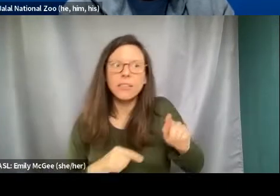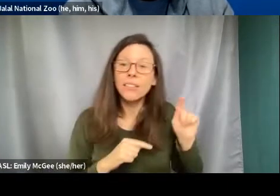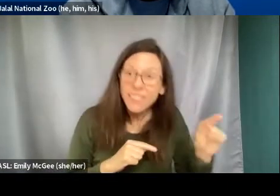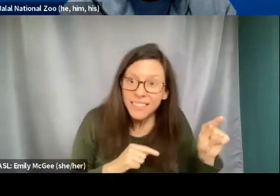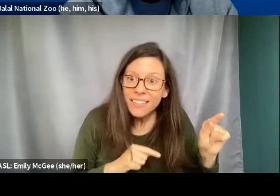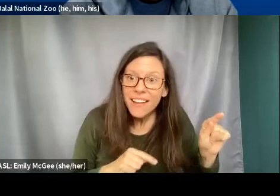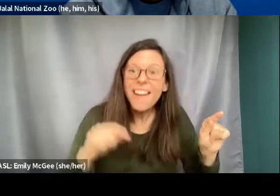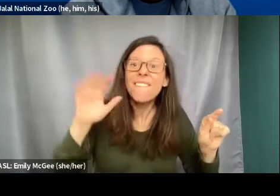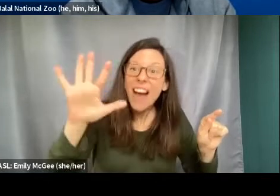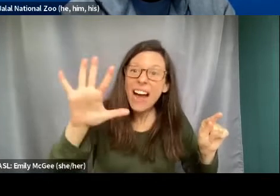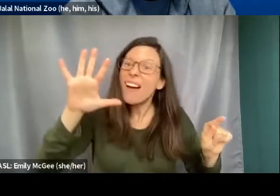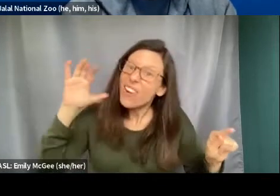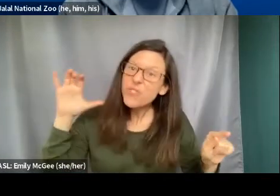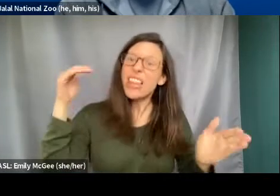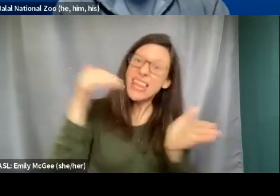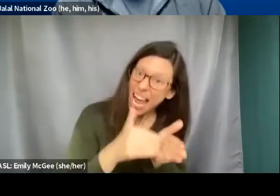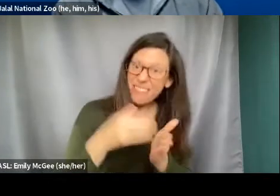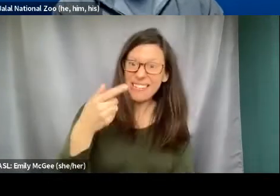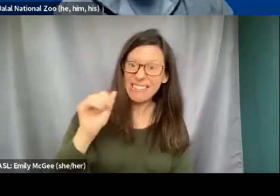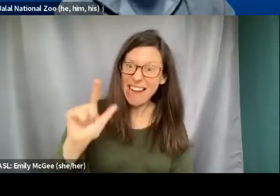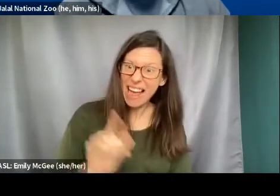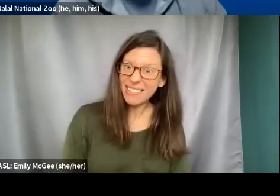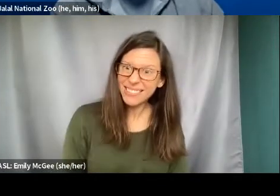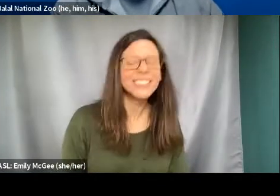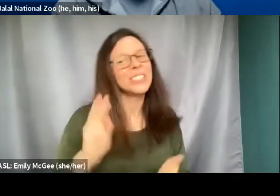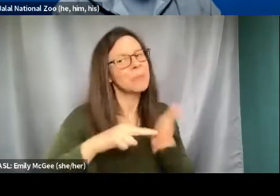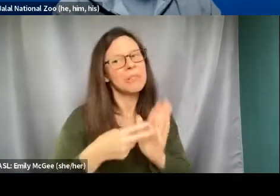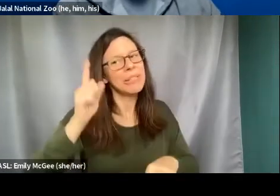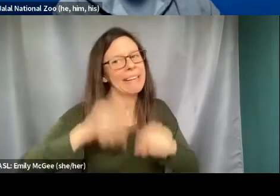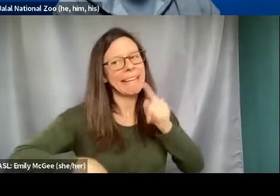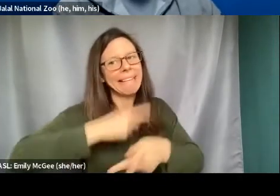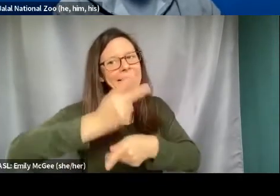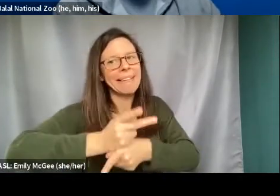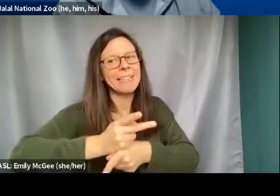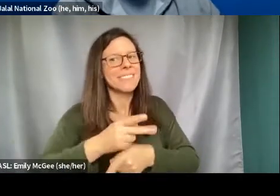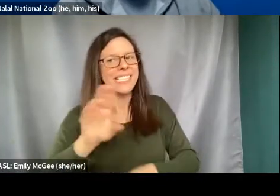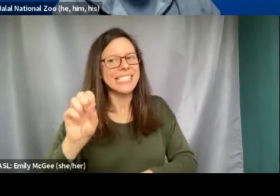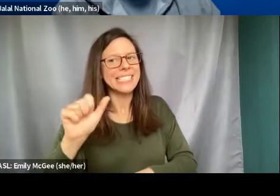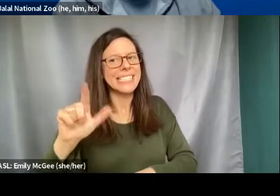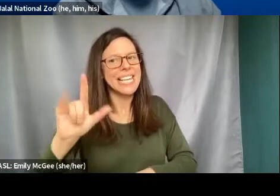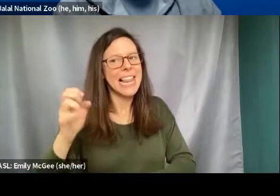of you watching - yes, a sea lion would probably not make a good pet because your bathtub doesn't hold